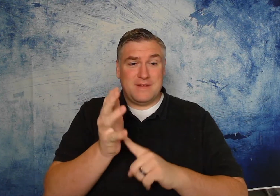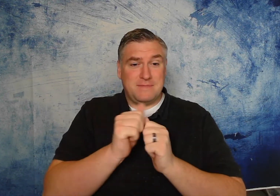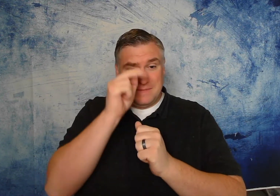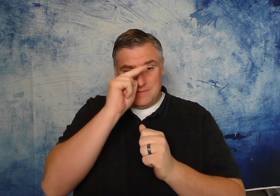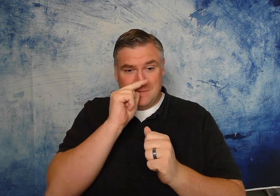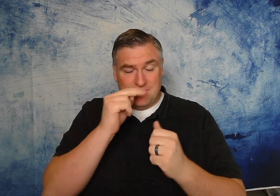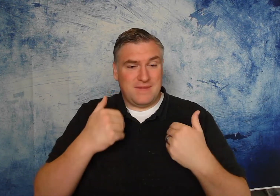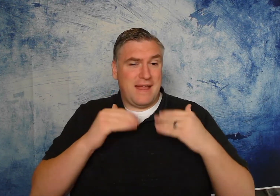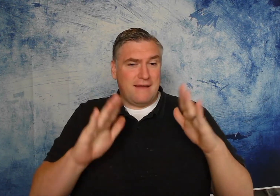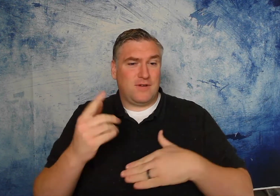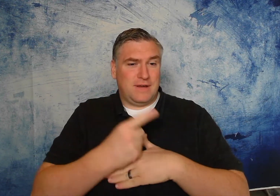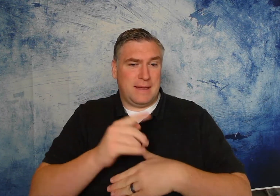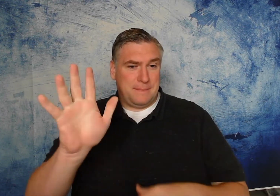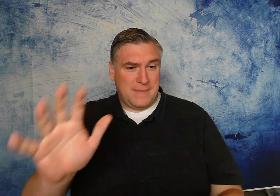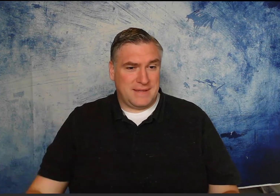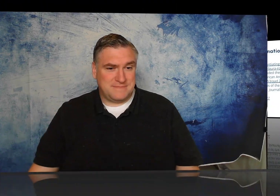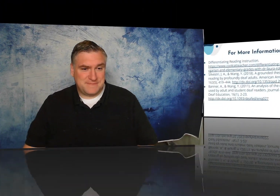So, that's Five Minutes with Nate, have a great day!